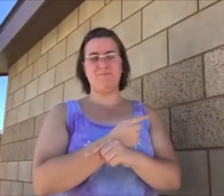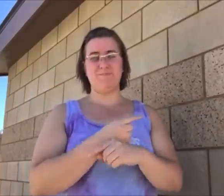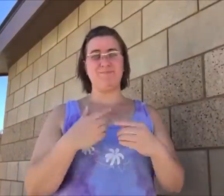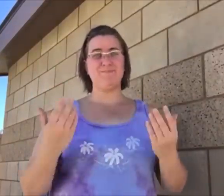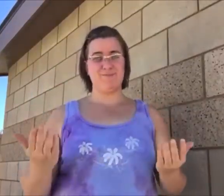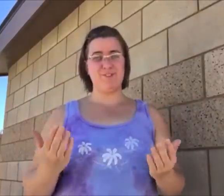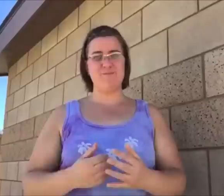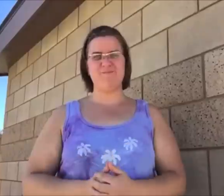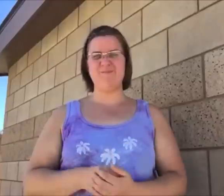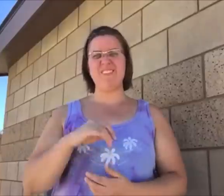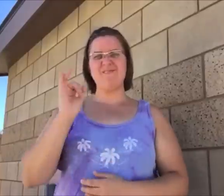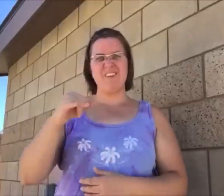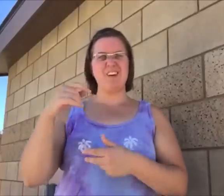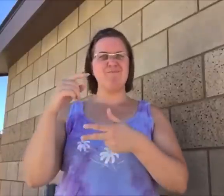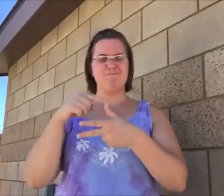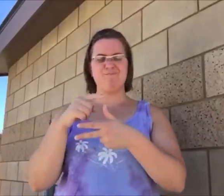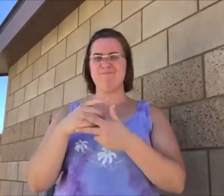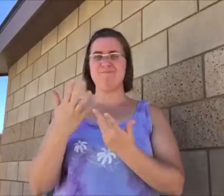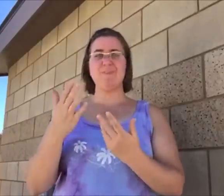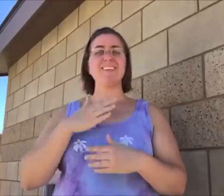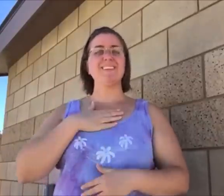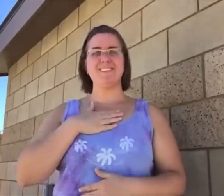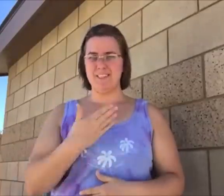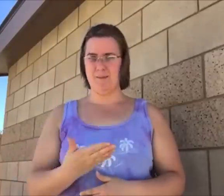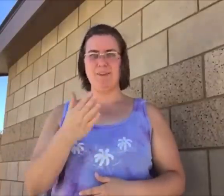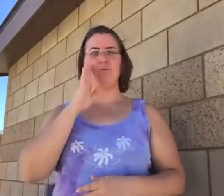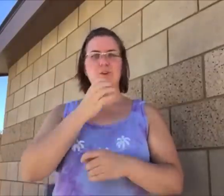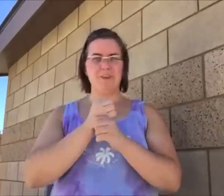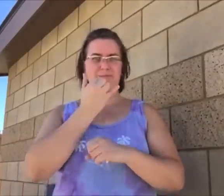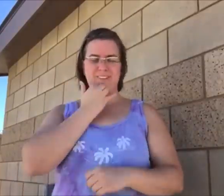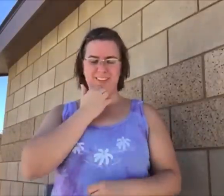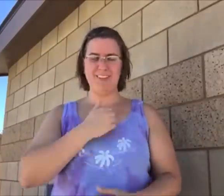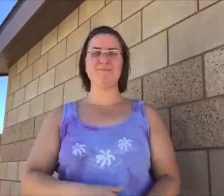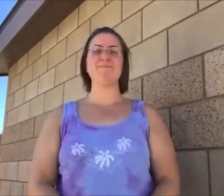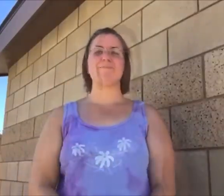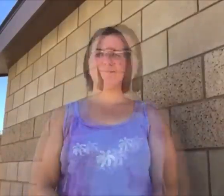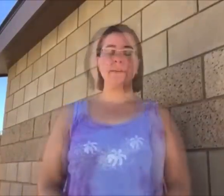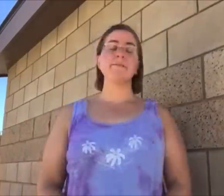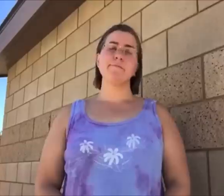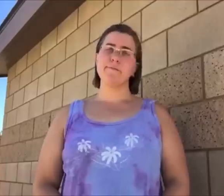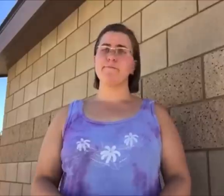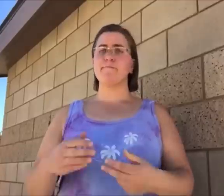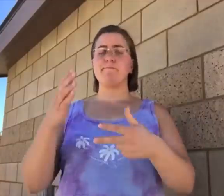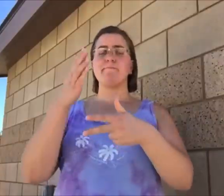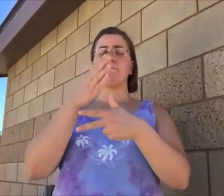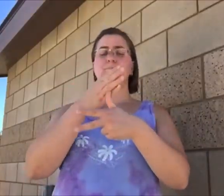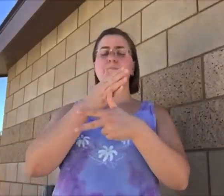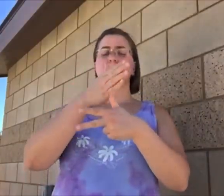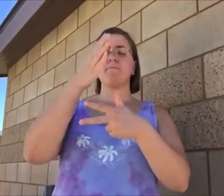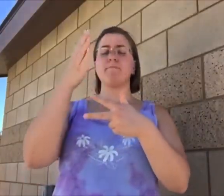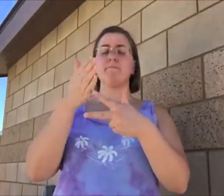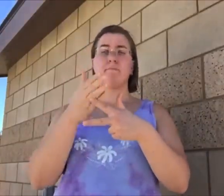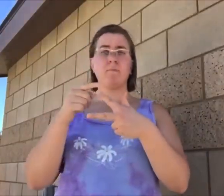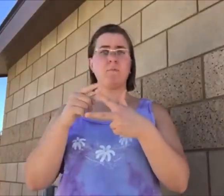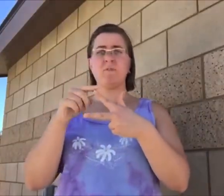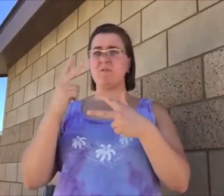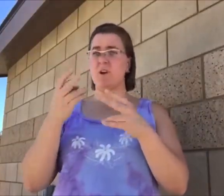is the springboard to something better. Again, this is why I say accept that you will make mistakes. Now, my second piece of advice,